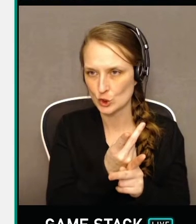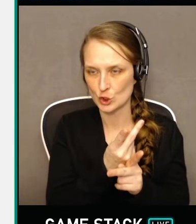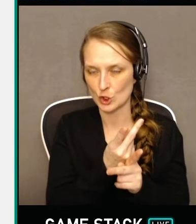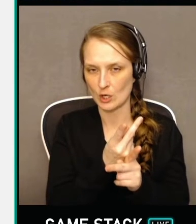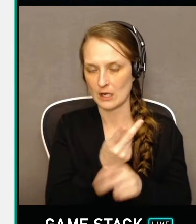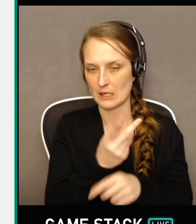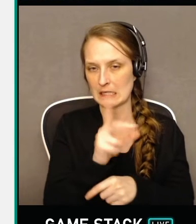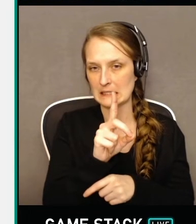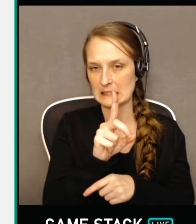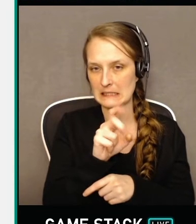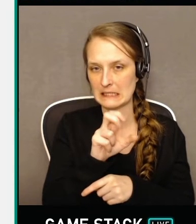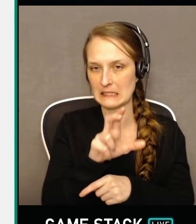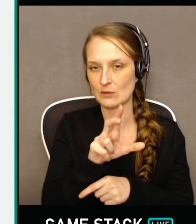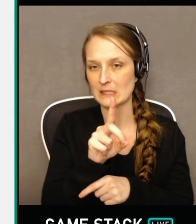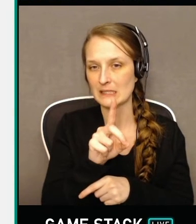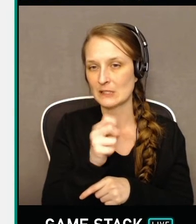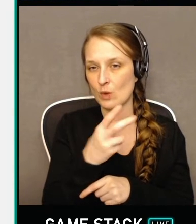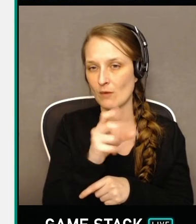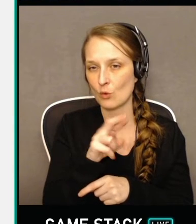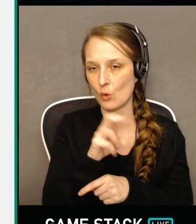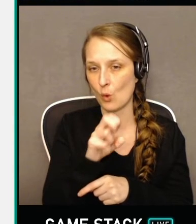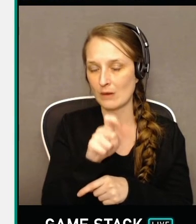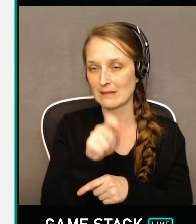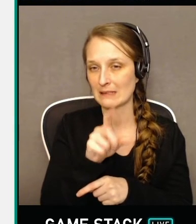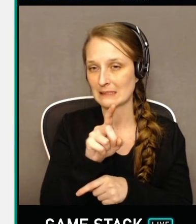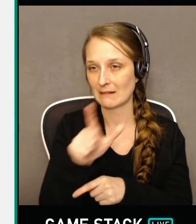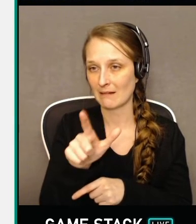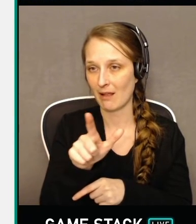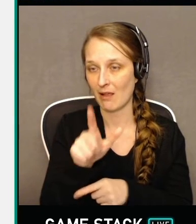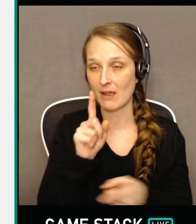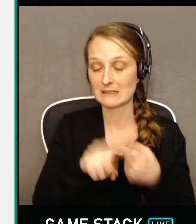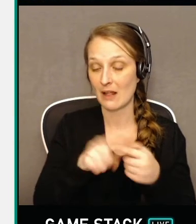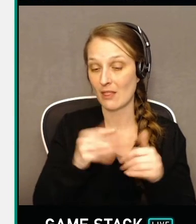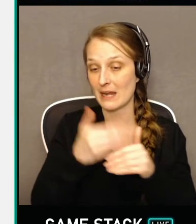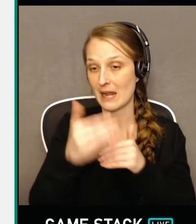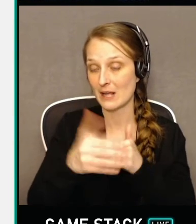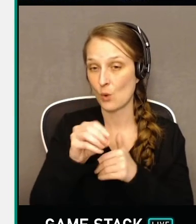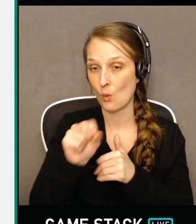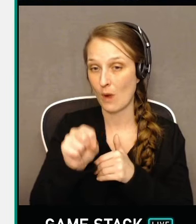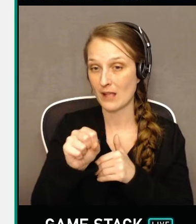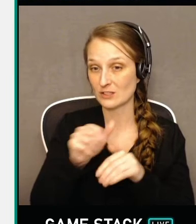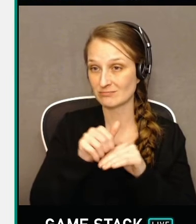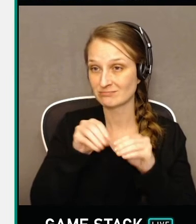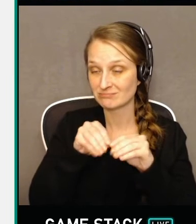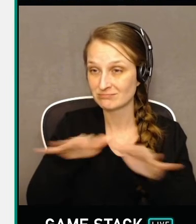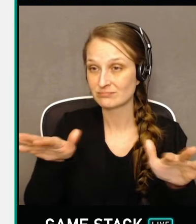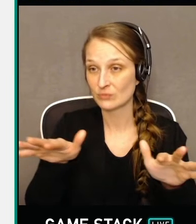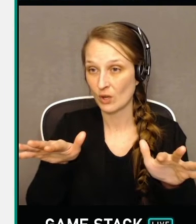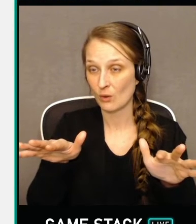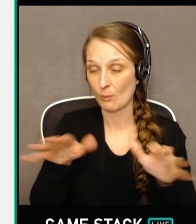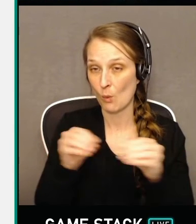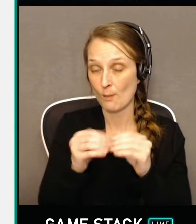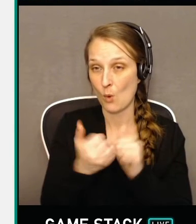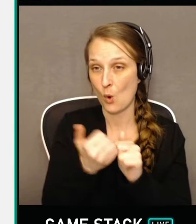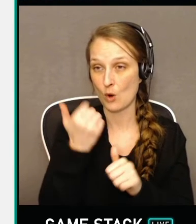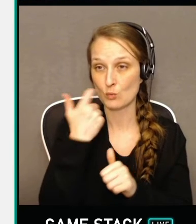in the wild. Until the next OS ships with a more recent D3D12Core.dll that has a higher SDK version,